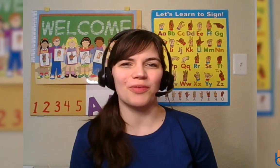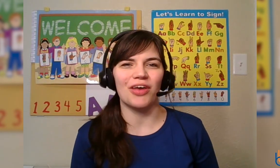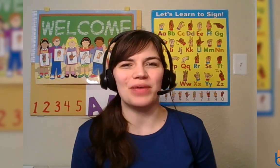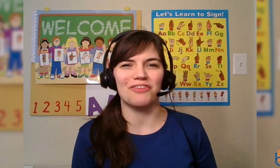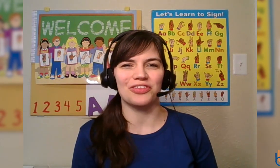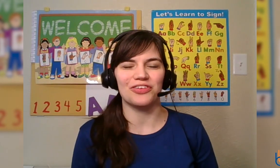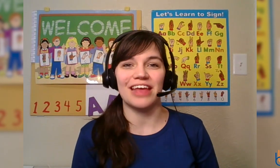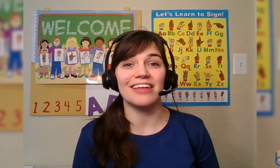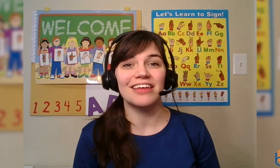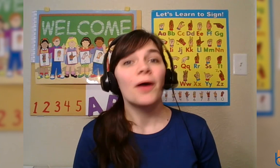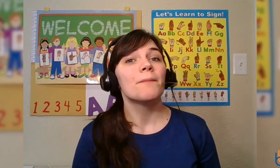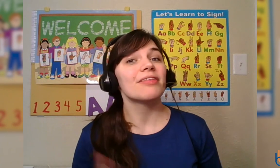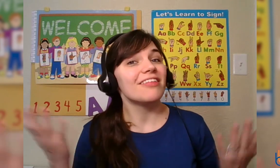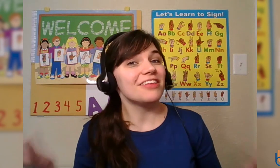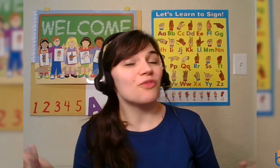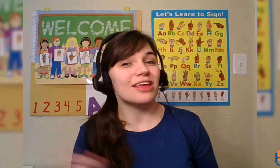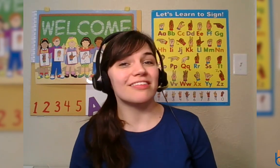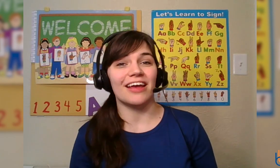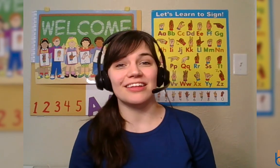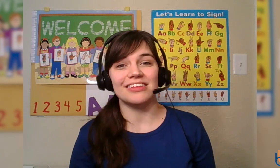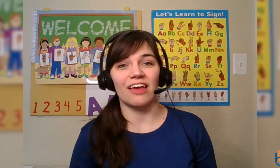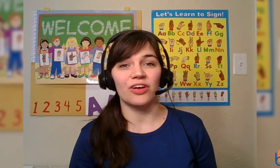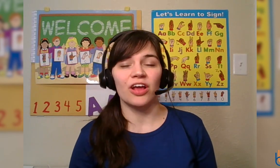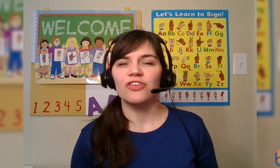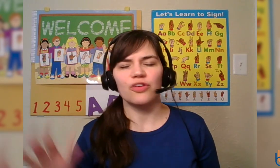that we haven't learned yet, but let's see if we can sign it together. Don't